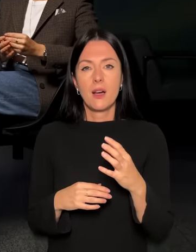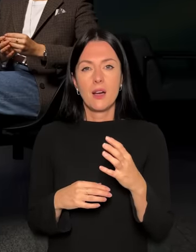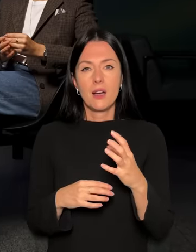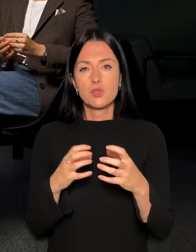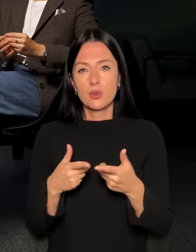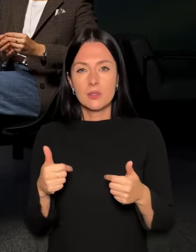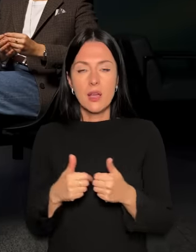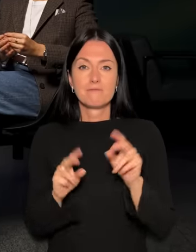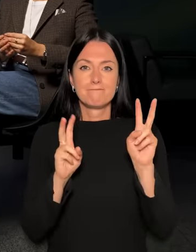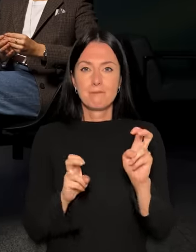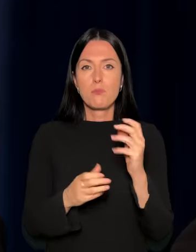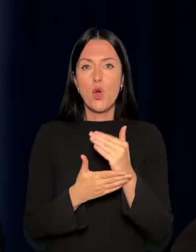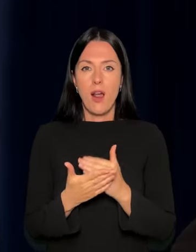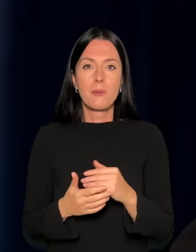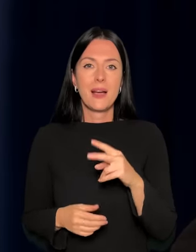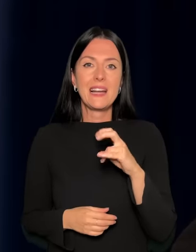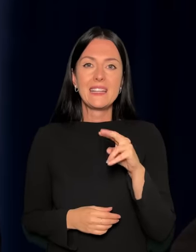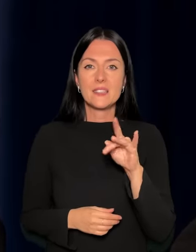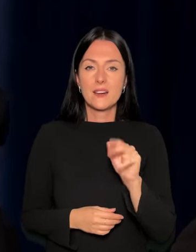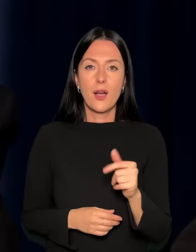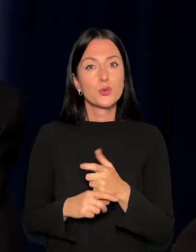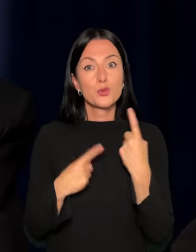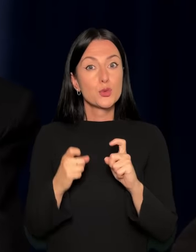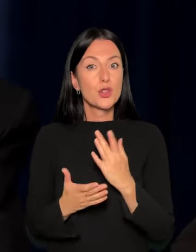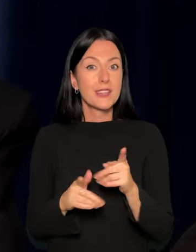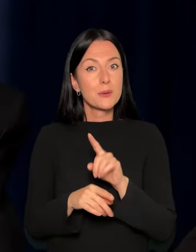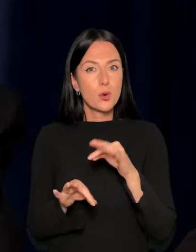The program is called 'leader'. It's great that such programs exist, and we hope to see more of them.